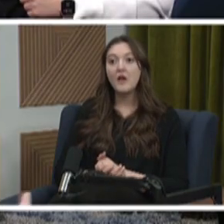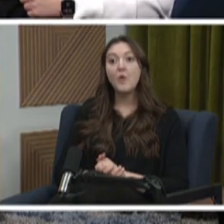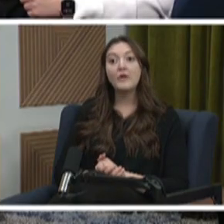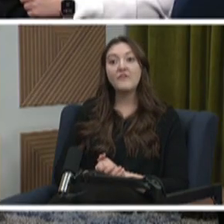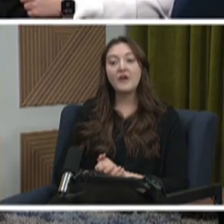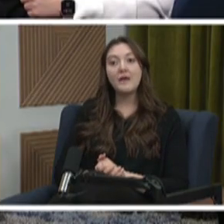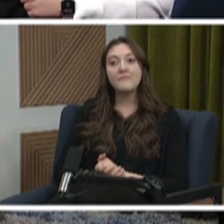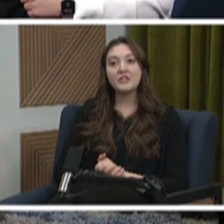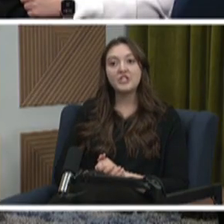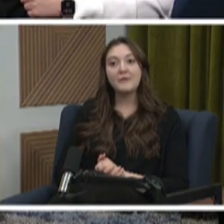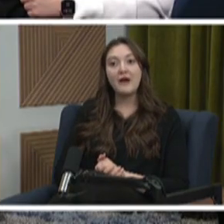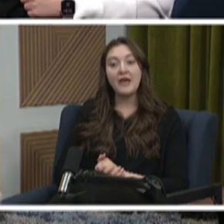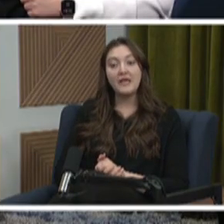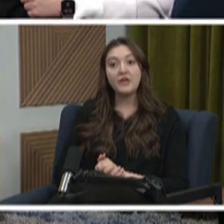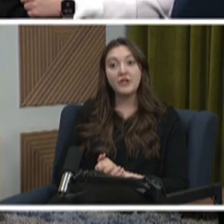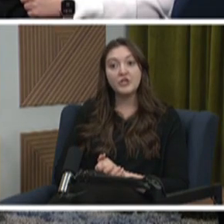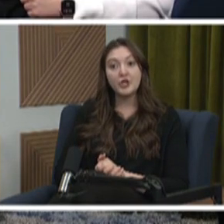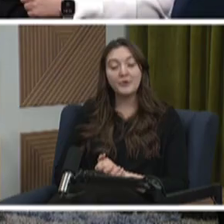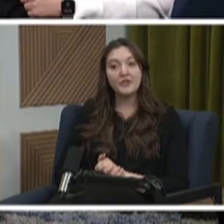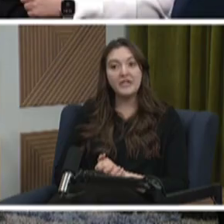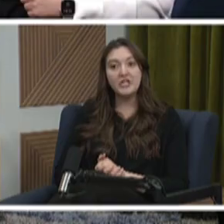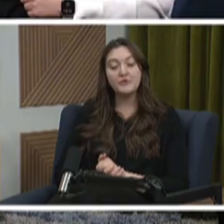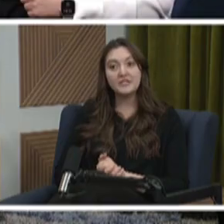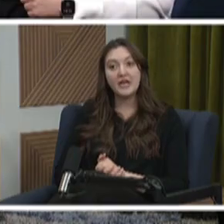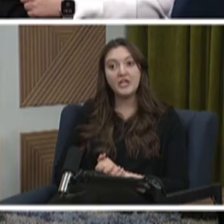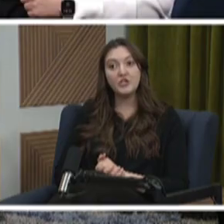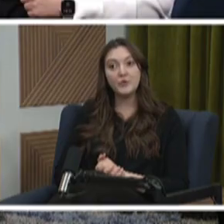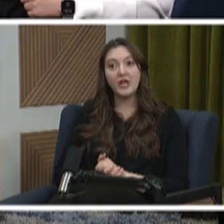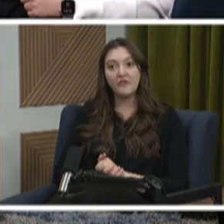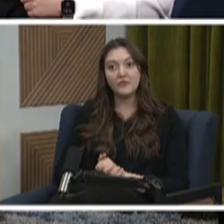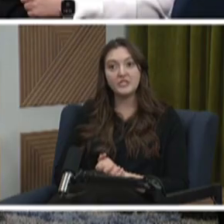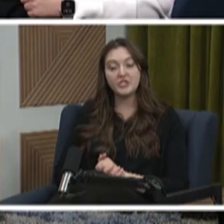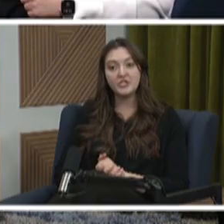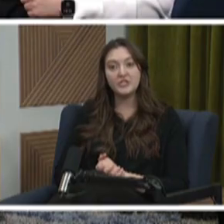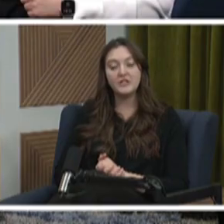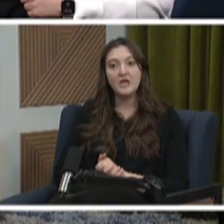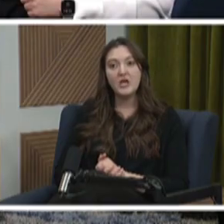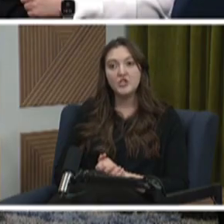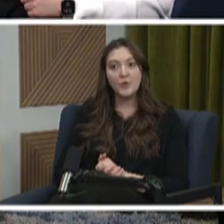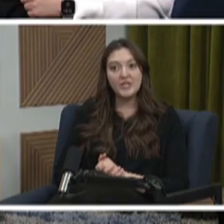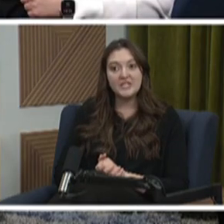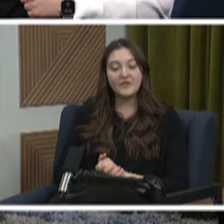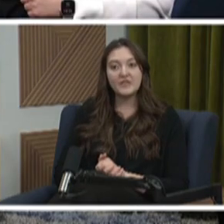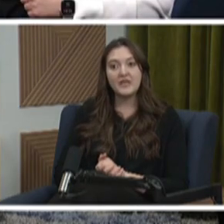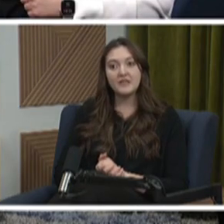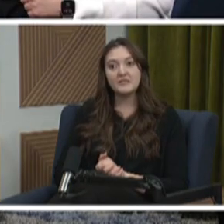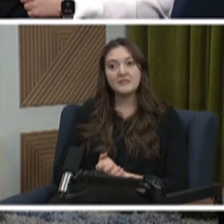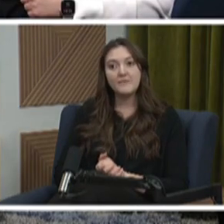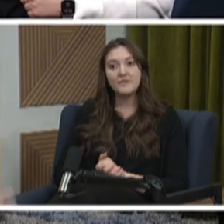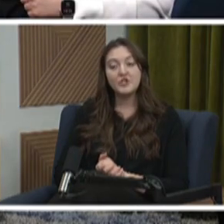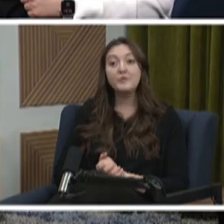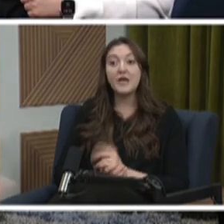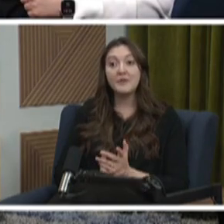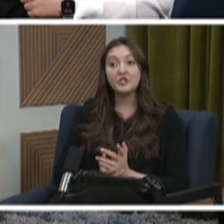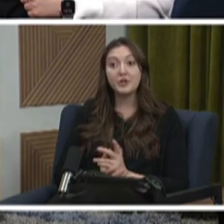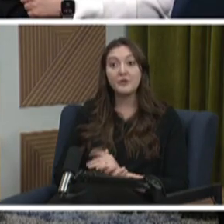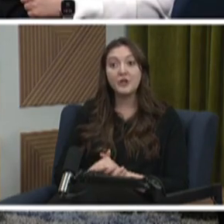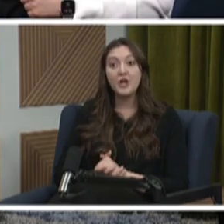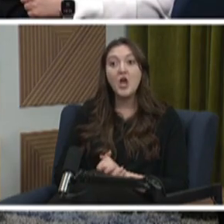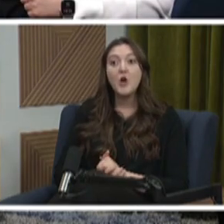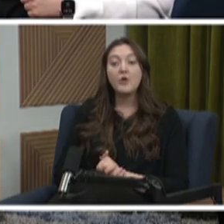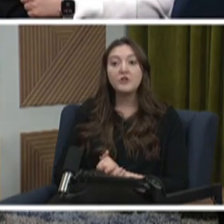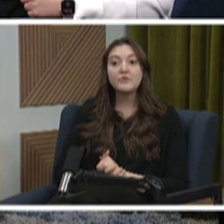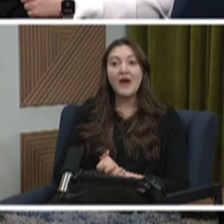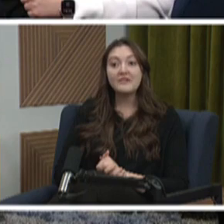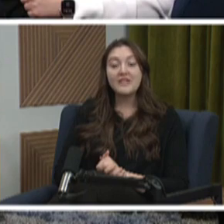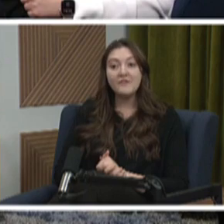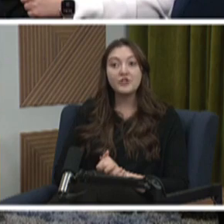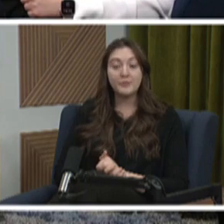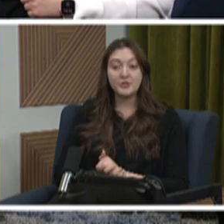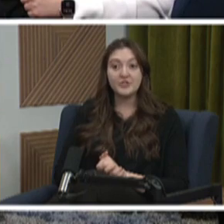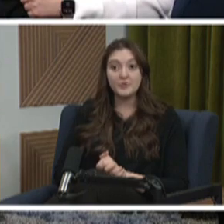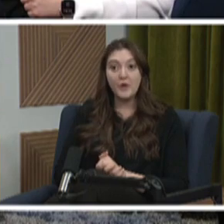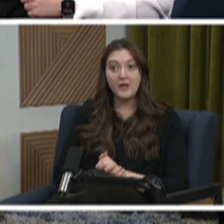Whenever I mentioned about a hearing interpreter needing to study and do a lot of research and do all these different things to become an interpreter, we also have deaf interpreters as well.